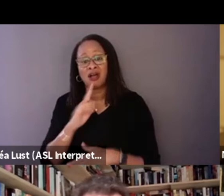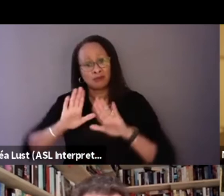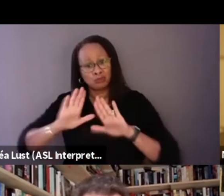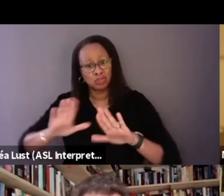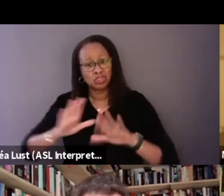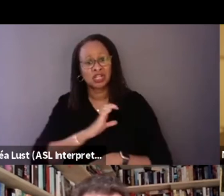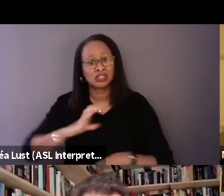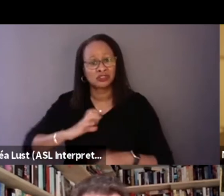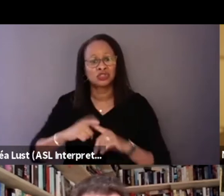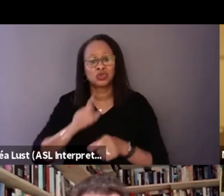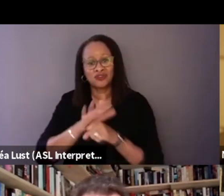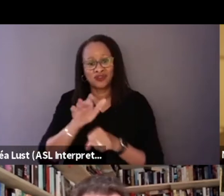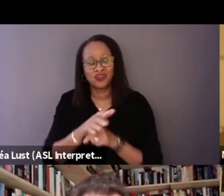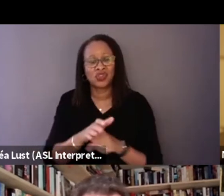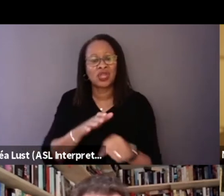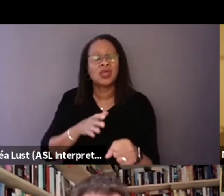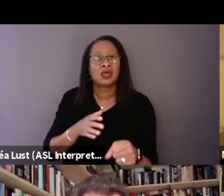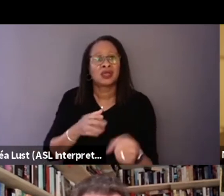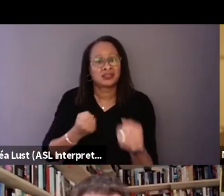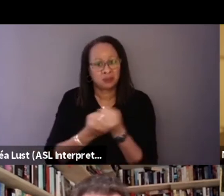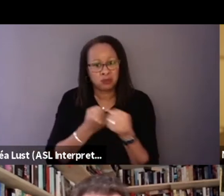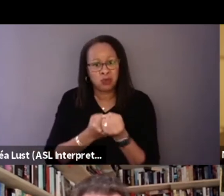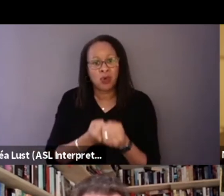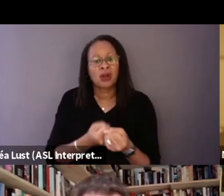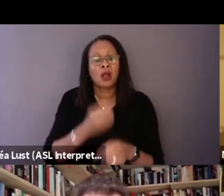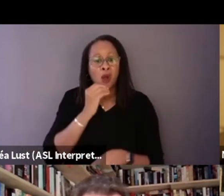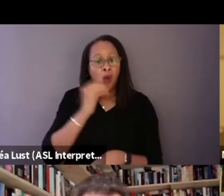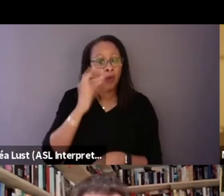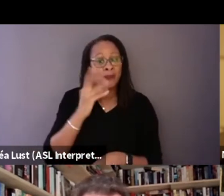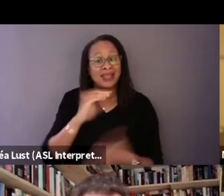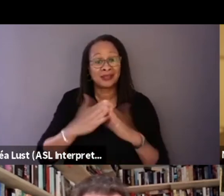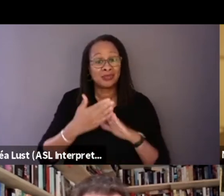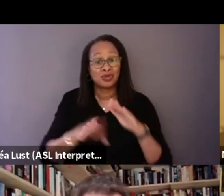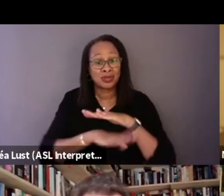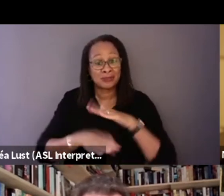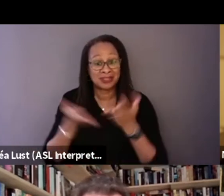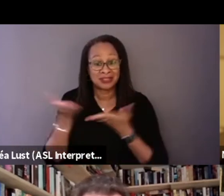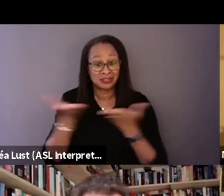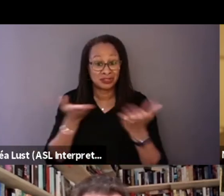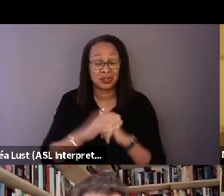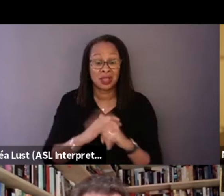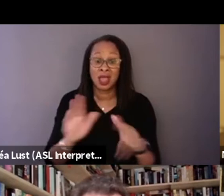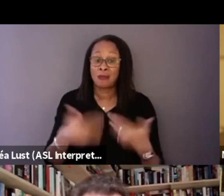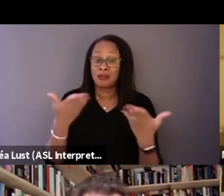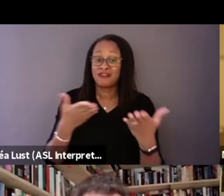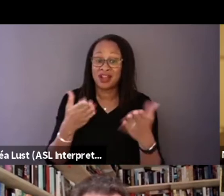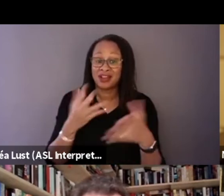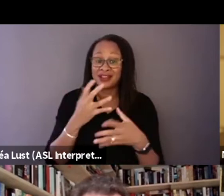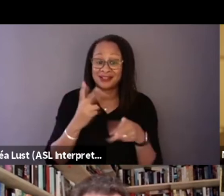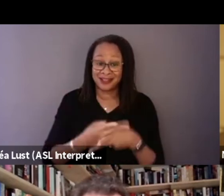to fully fund home and community-based services. Providing care for people we love isn't a Republican issue